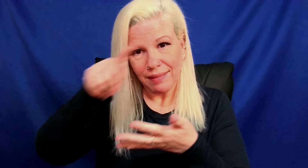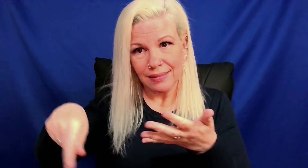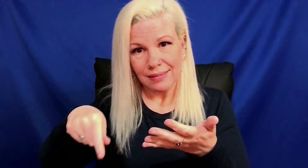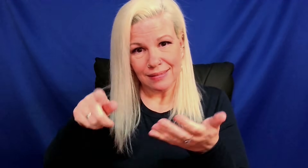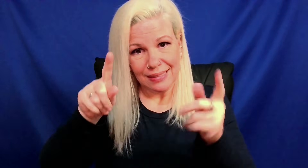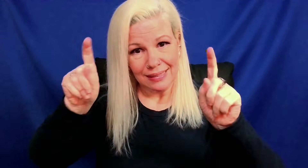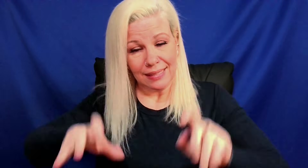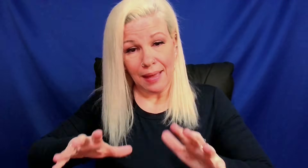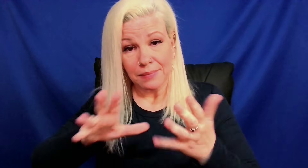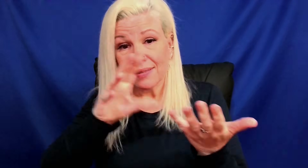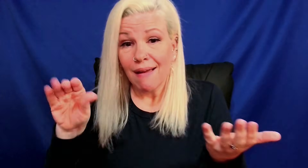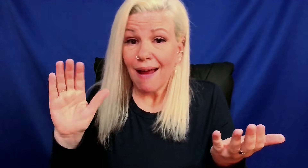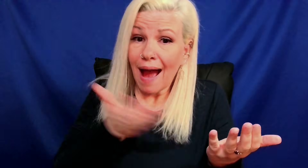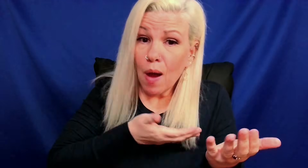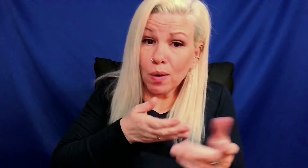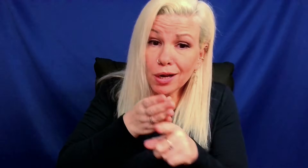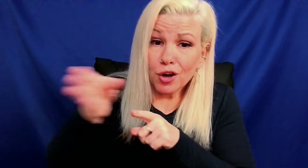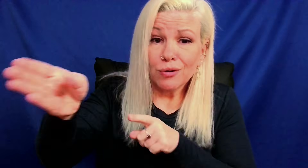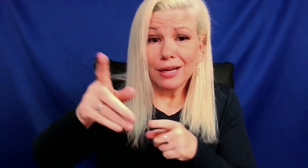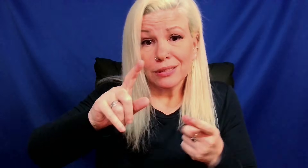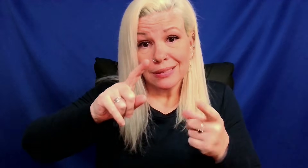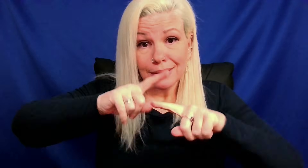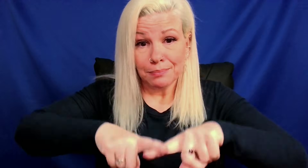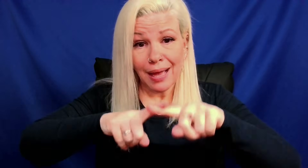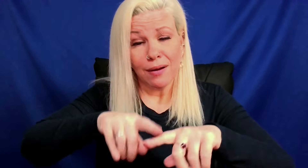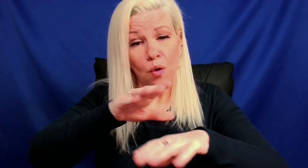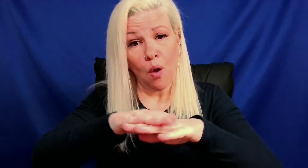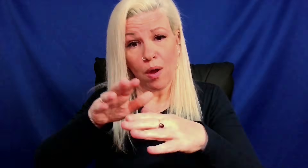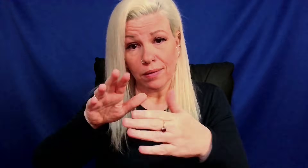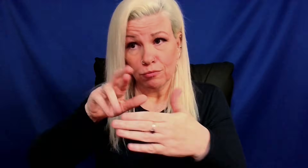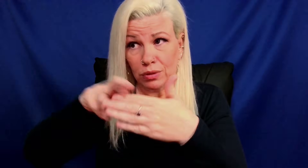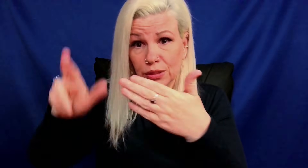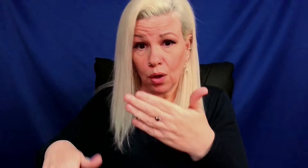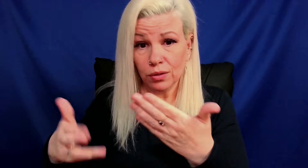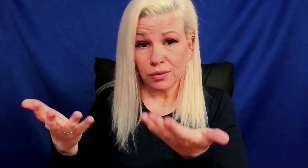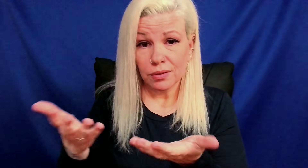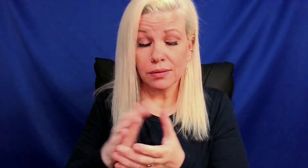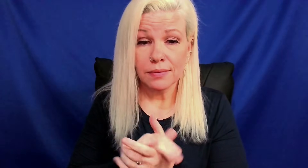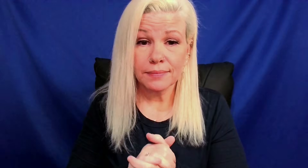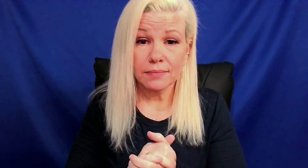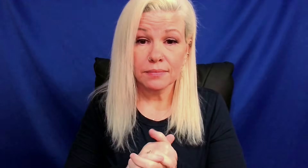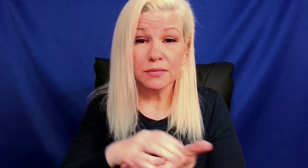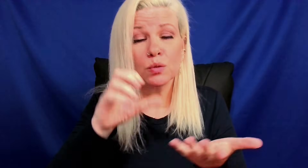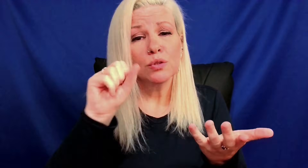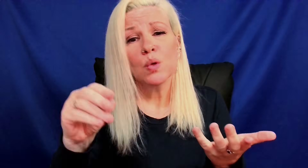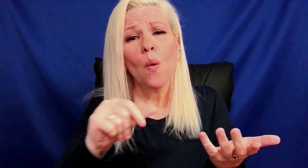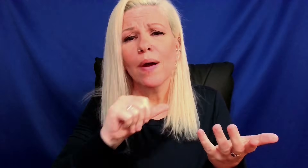and our careers depend on the results. So it is not unreasonable to expect